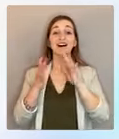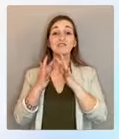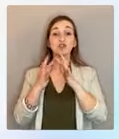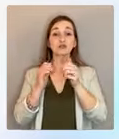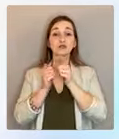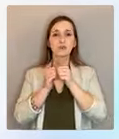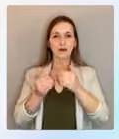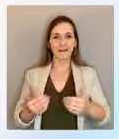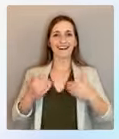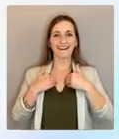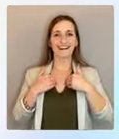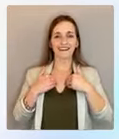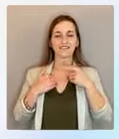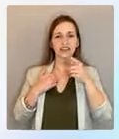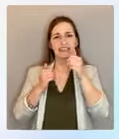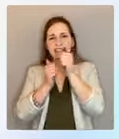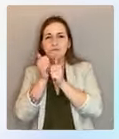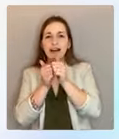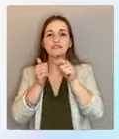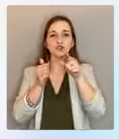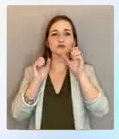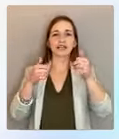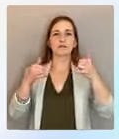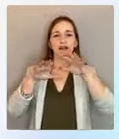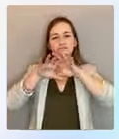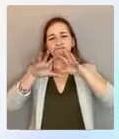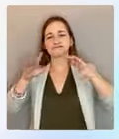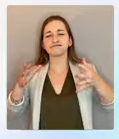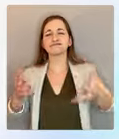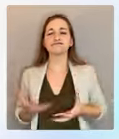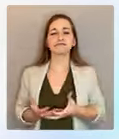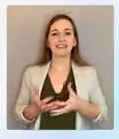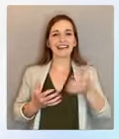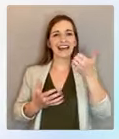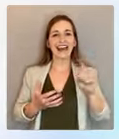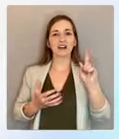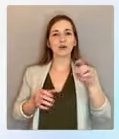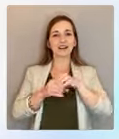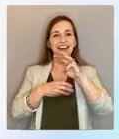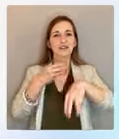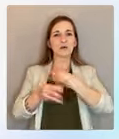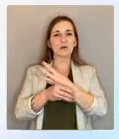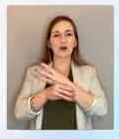you need something that's competitive and something where you can play with anyone, anywhere in the world. I think that's kind of the key